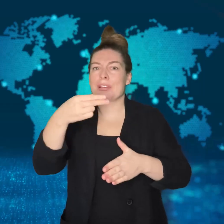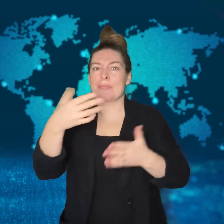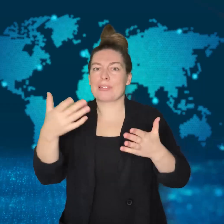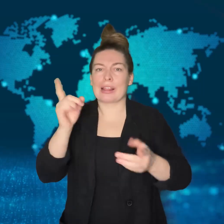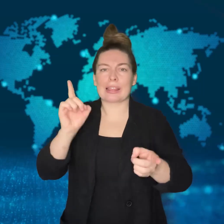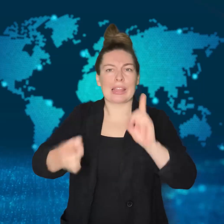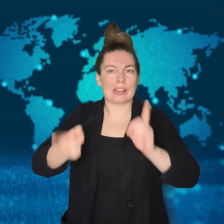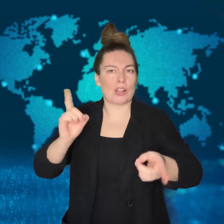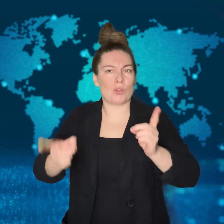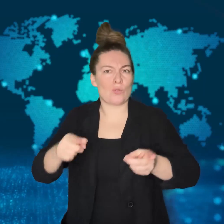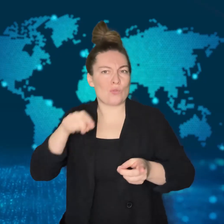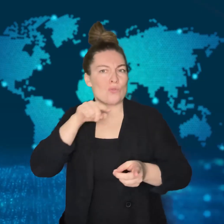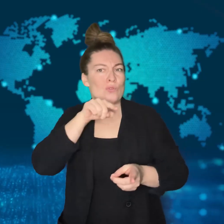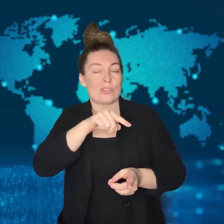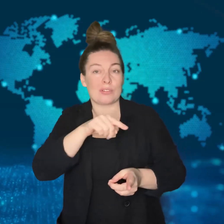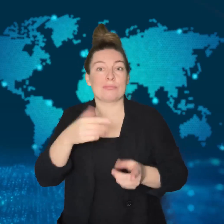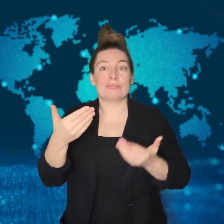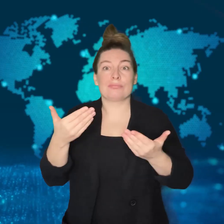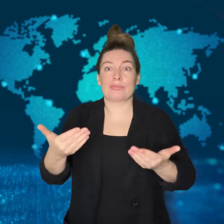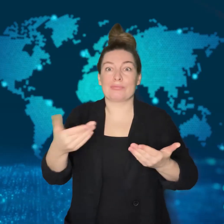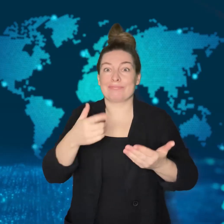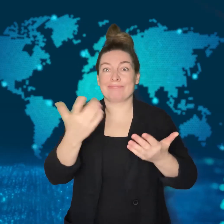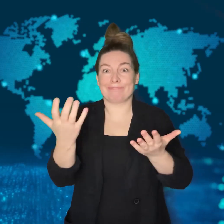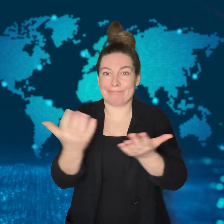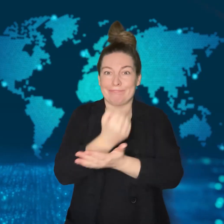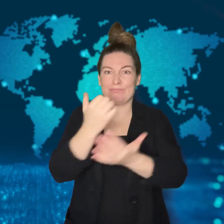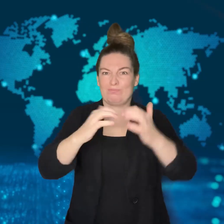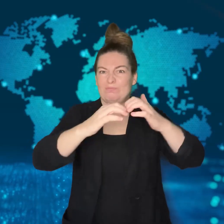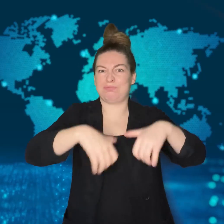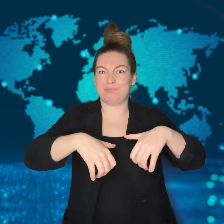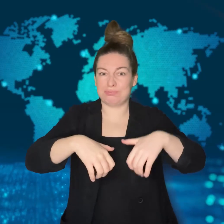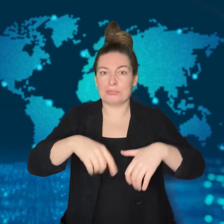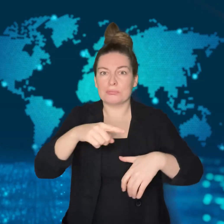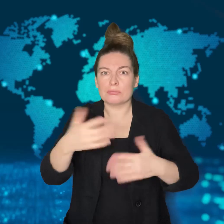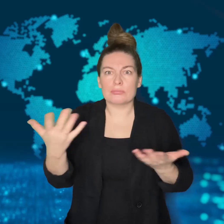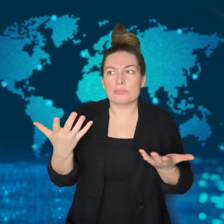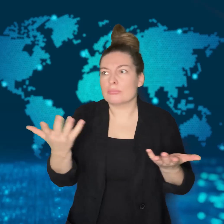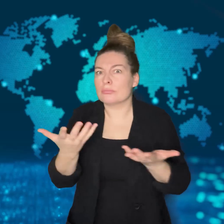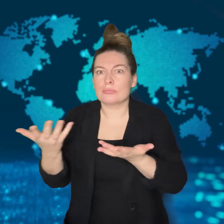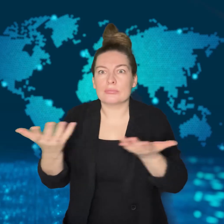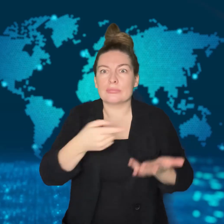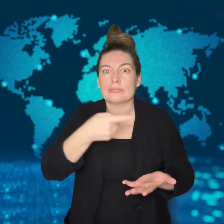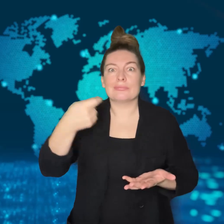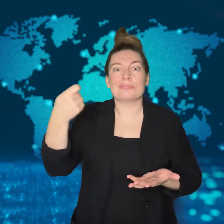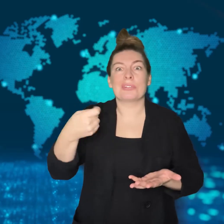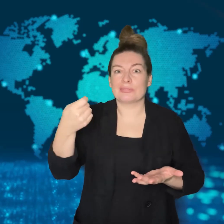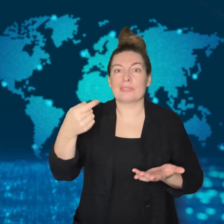in response to the president's "iron rule."